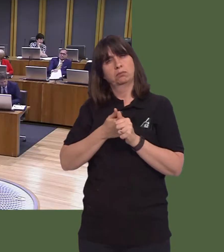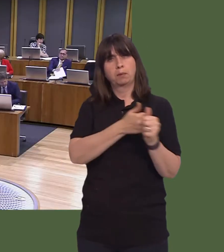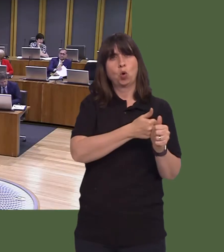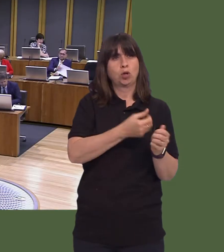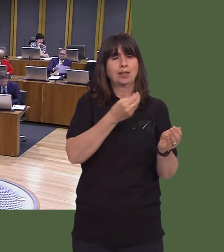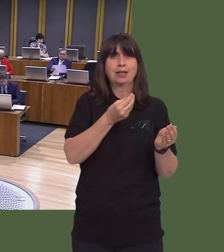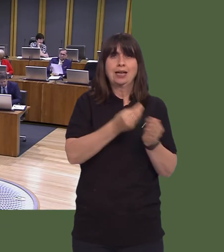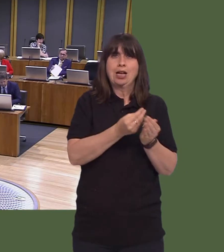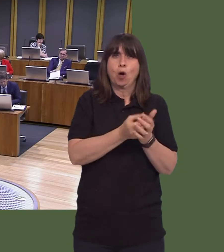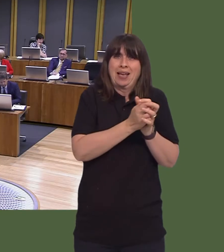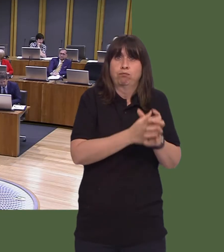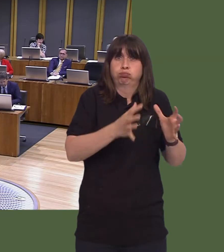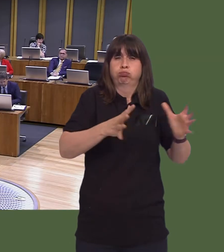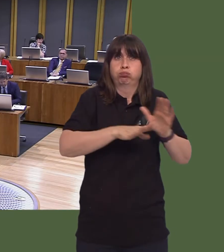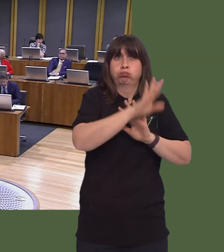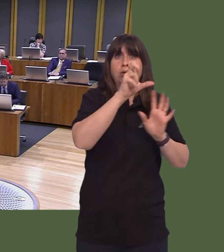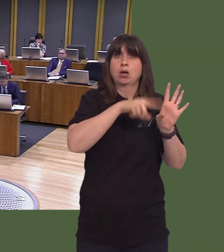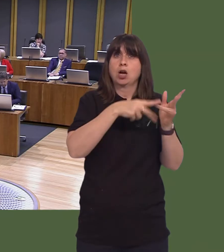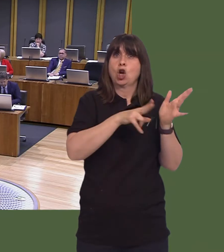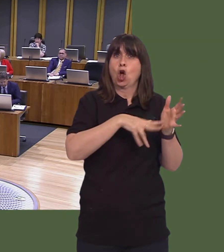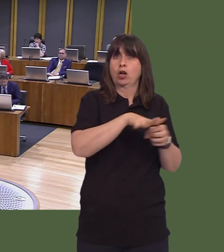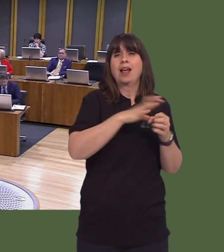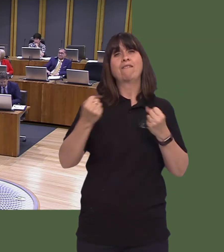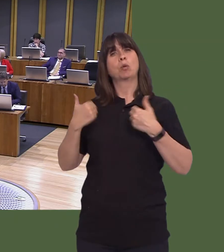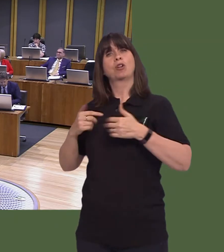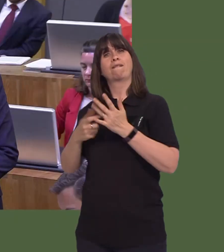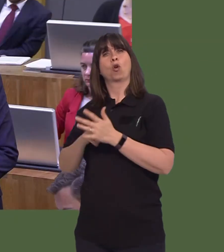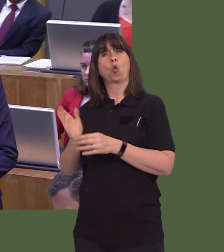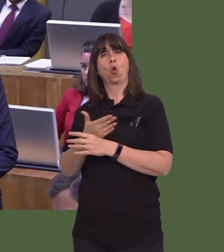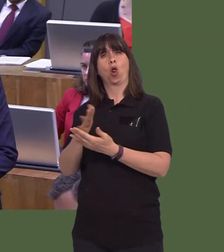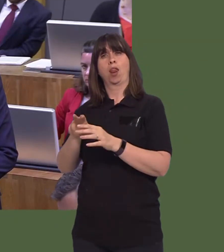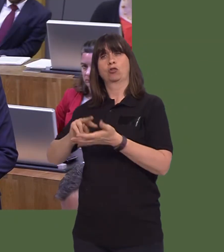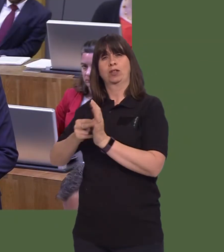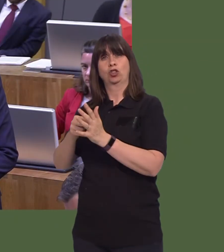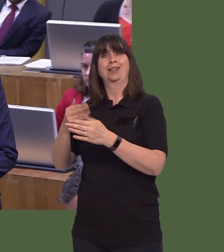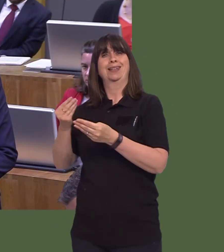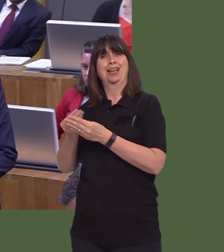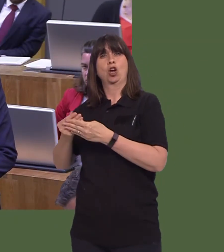OAQ52157 Carwyn Jones AM: The 'Prosperity for All' national strategy and the economic action plan sets out the actions we're taking to